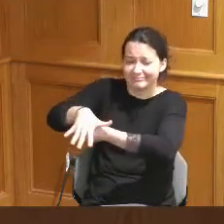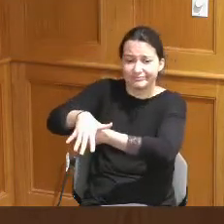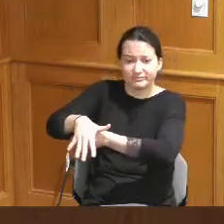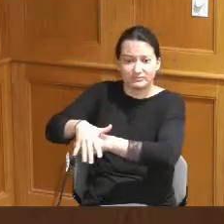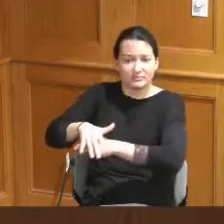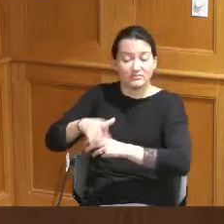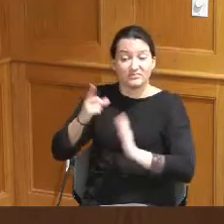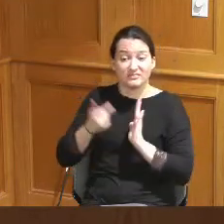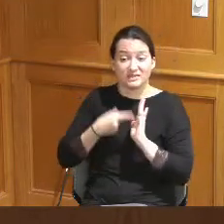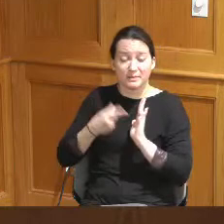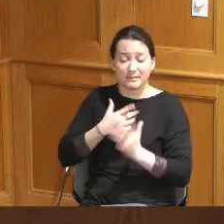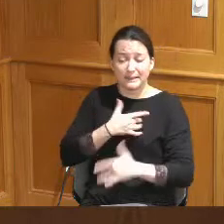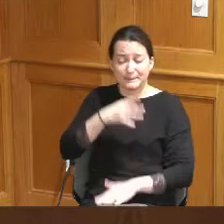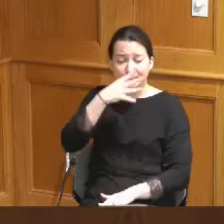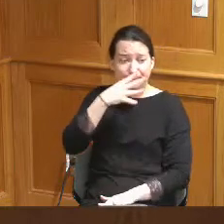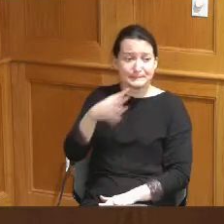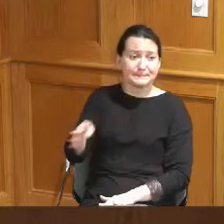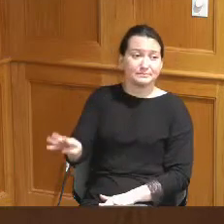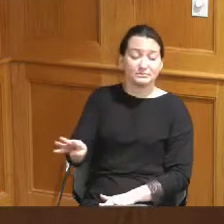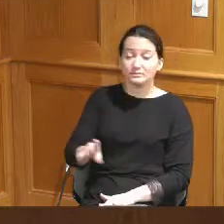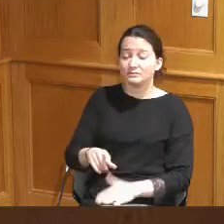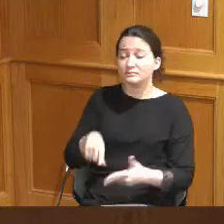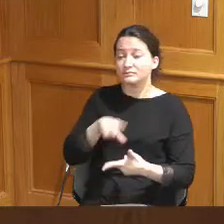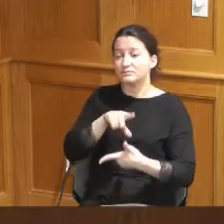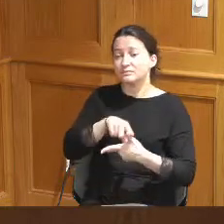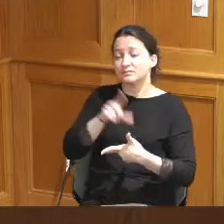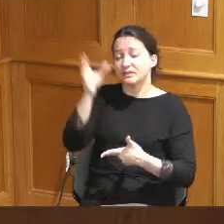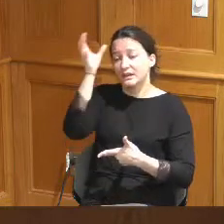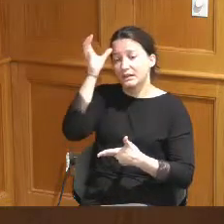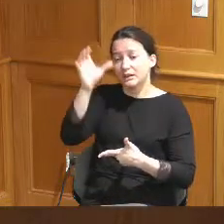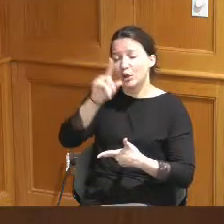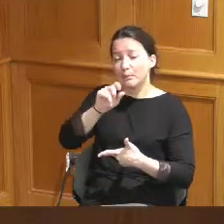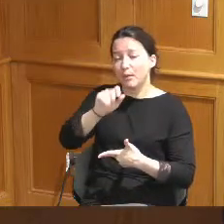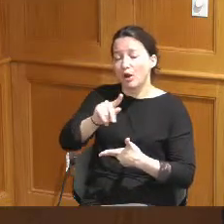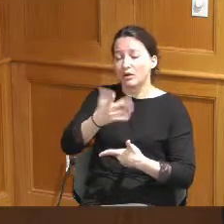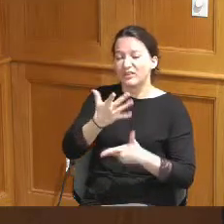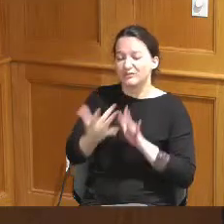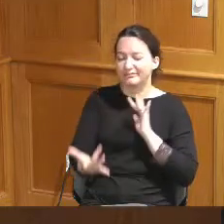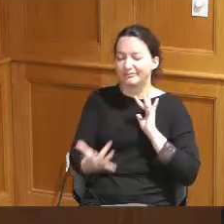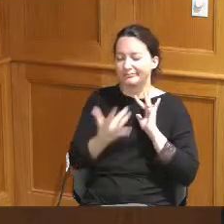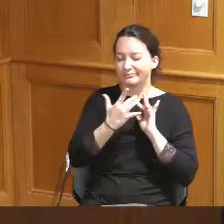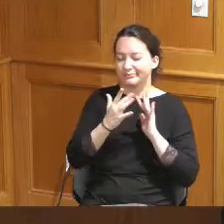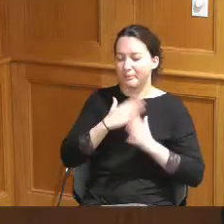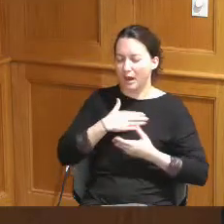of times was left behind Deer Park had reached out I know that my office may have reached out